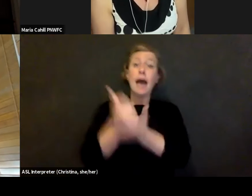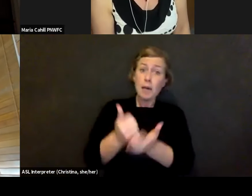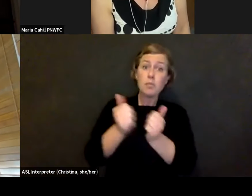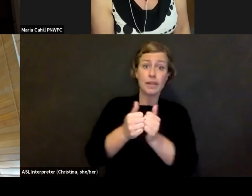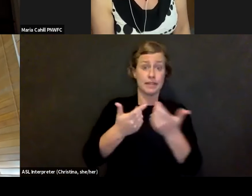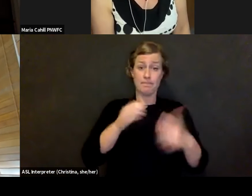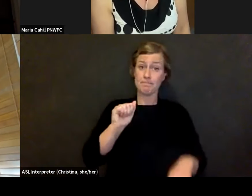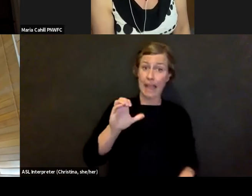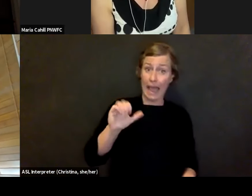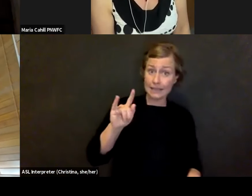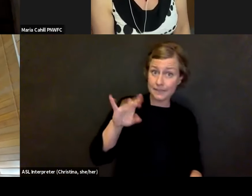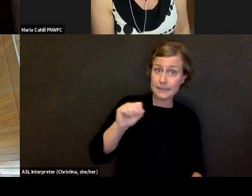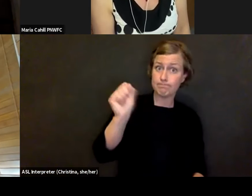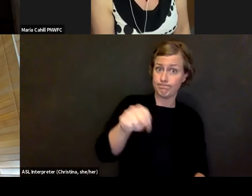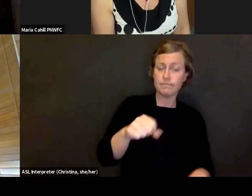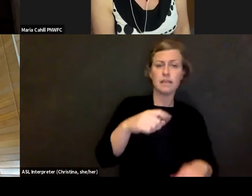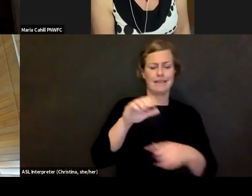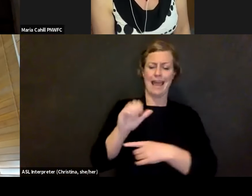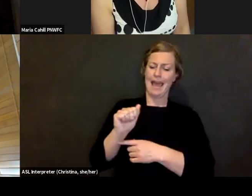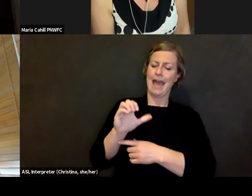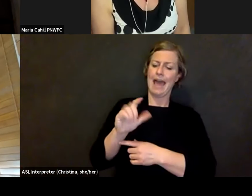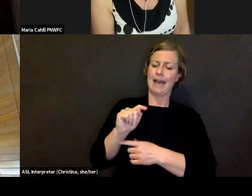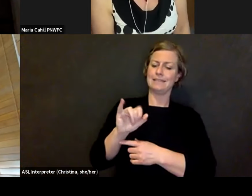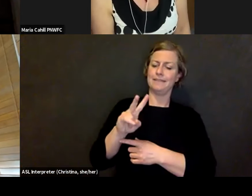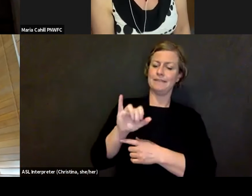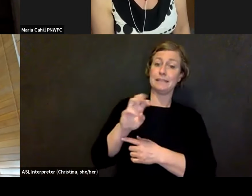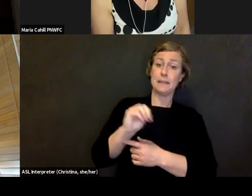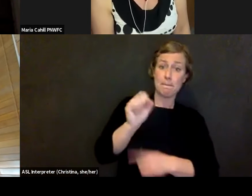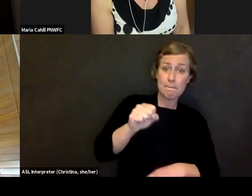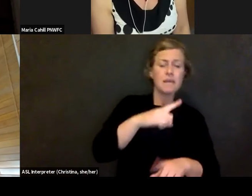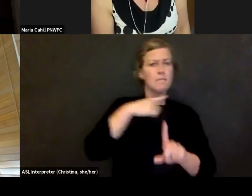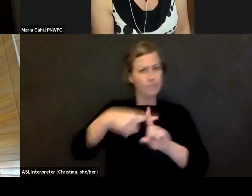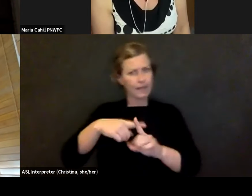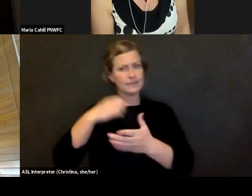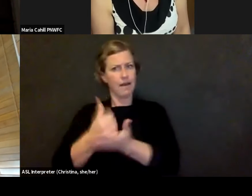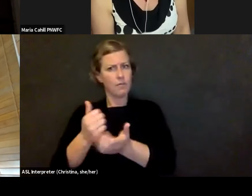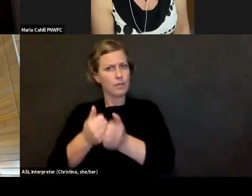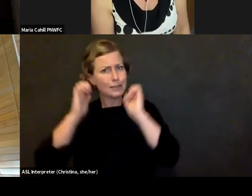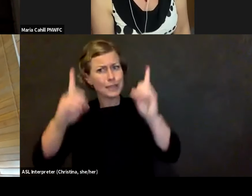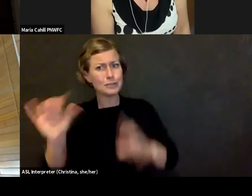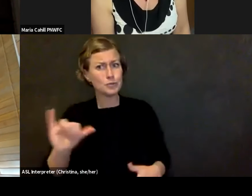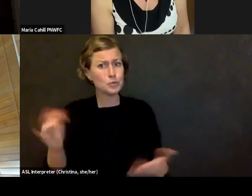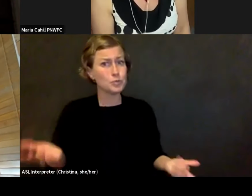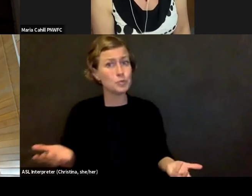do it. People need to have access to this. Not only does it help with activism but it also helps with education.